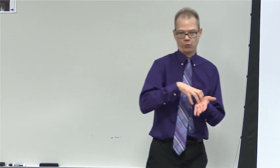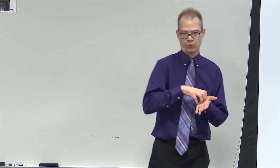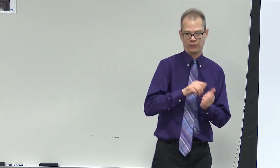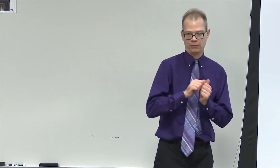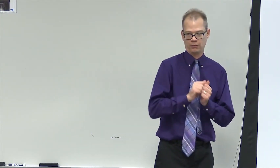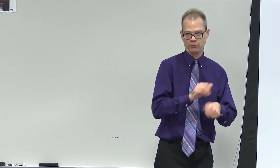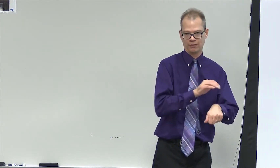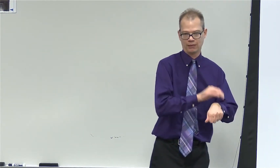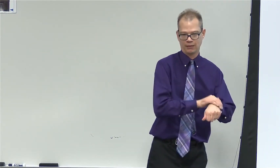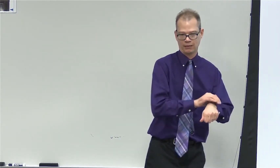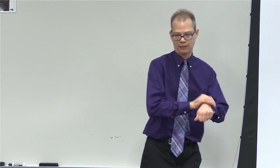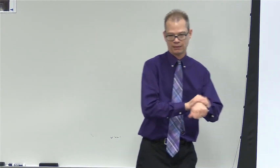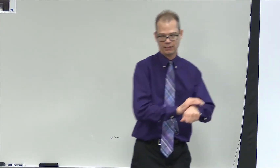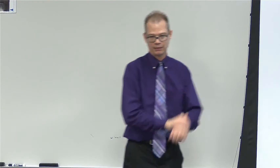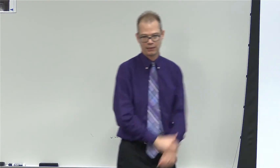with the English skills.